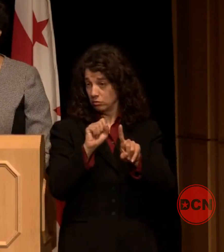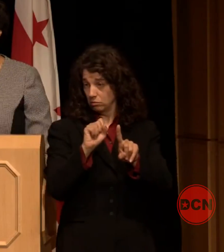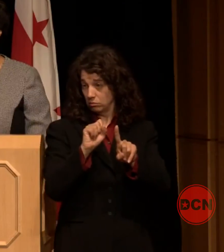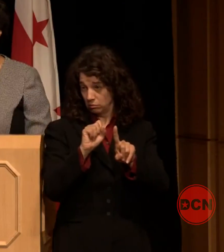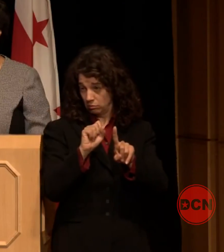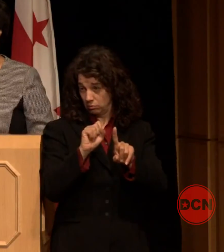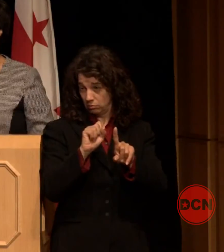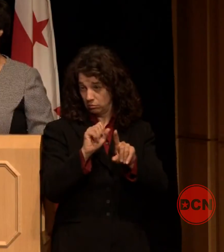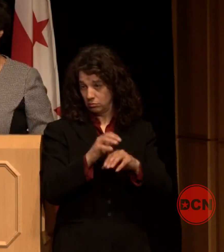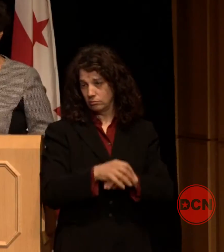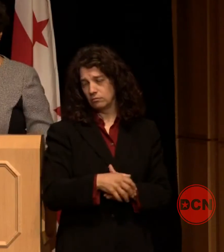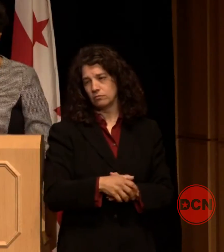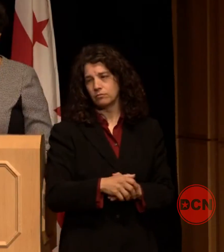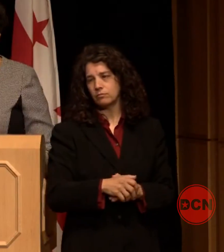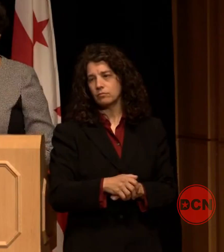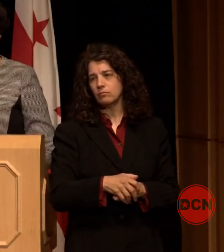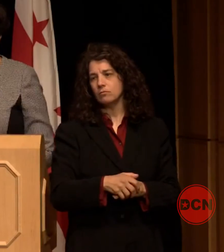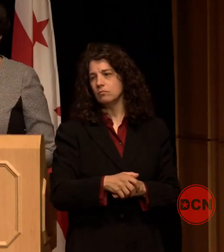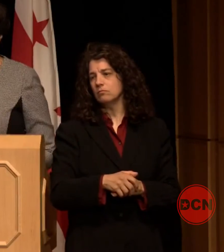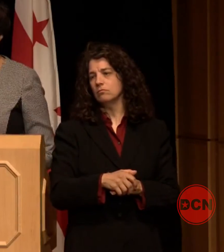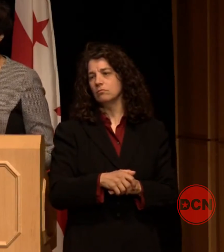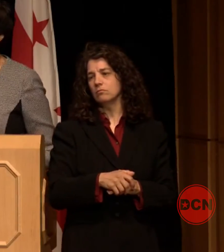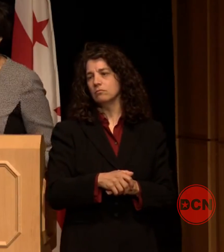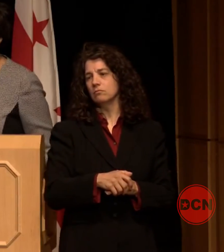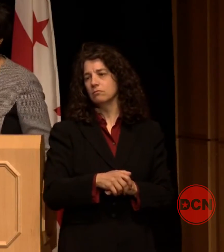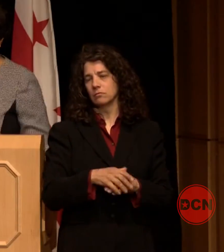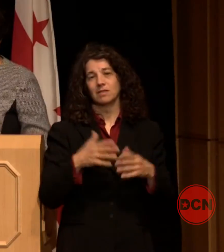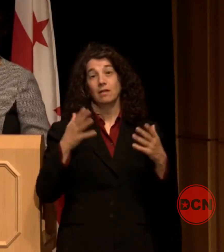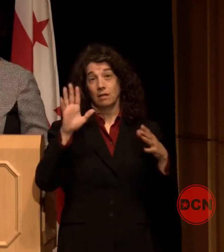UNLIKE MOST JURISDICTIONS, ACTUALLY UNLIKE ANY JURISDICTION